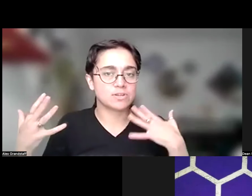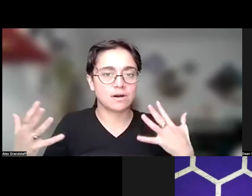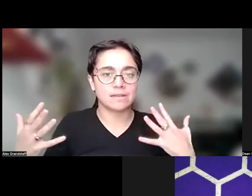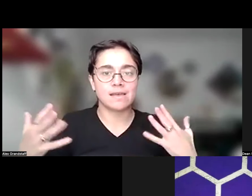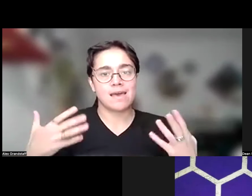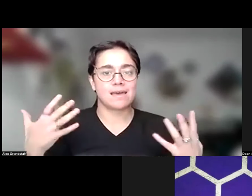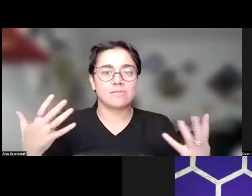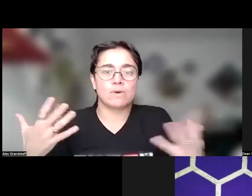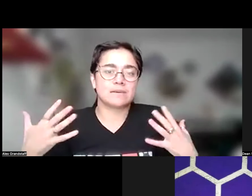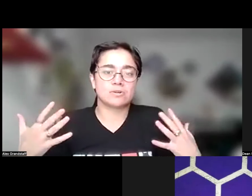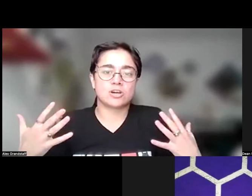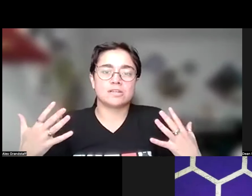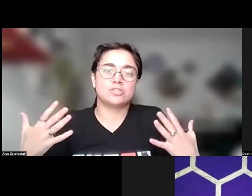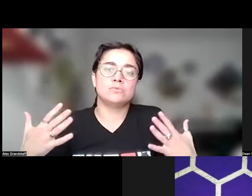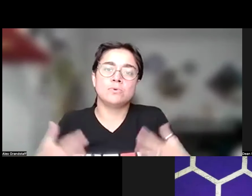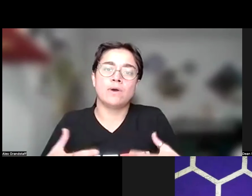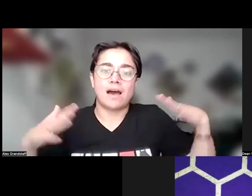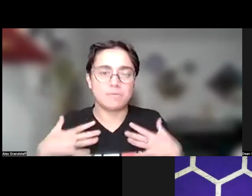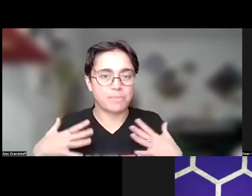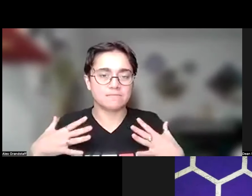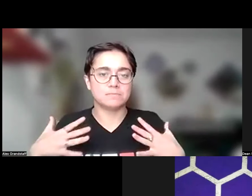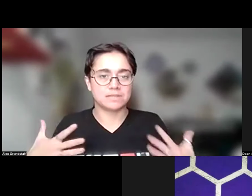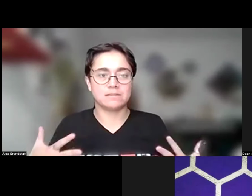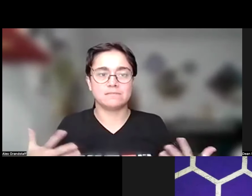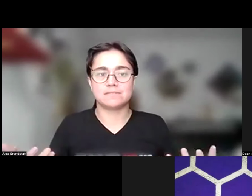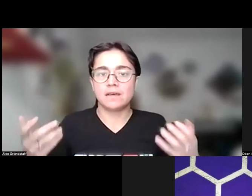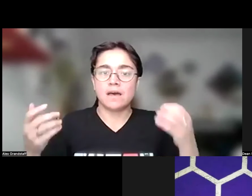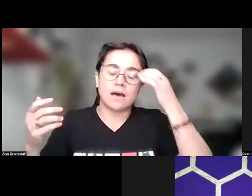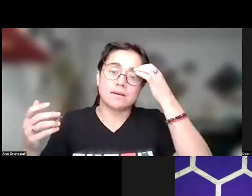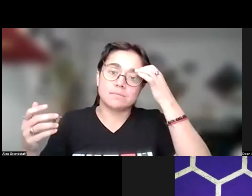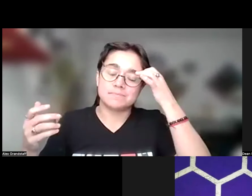unlearn the violence of ABA